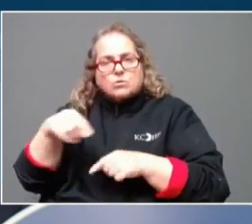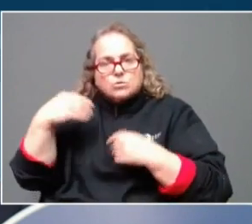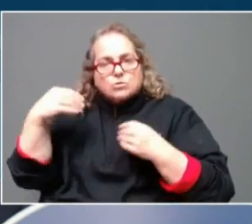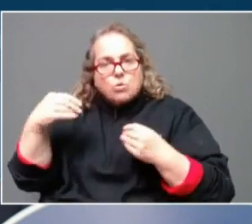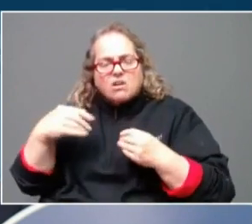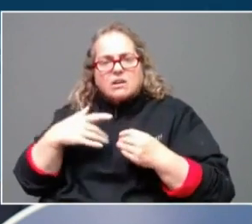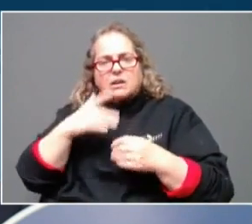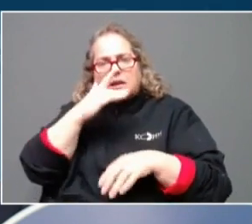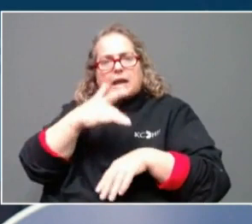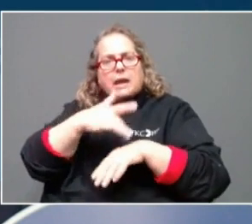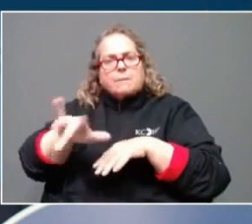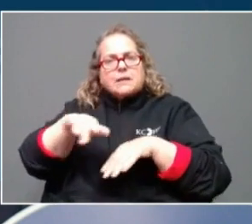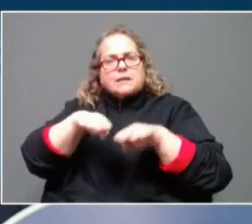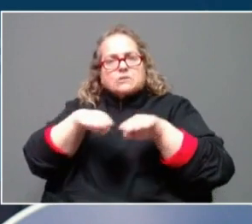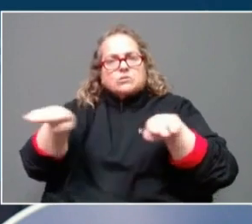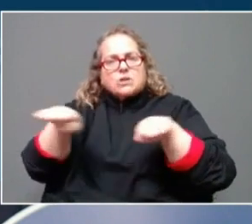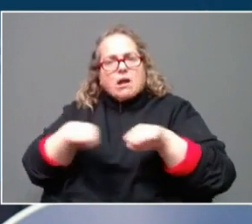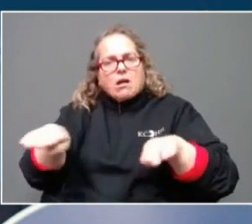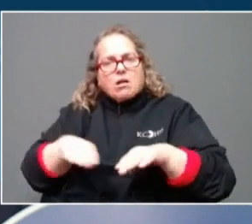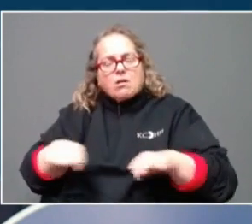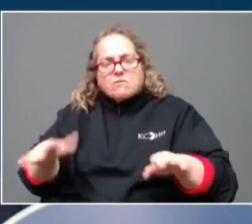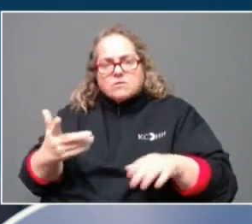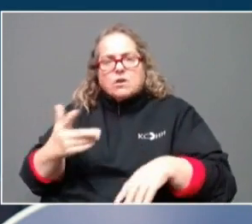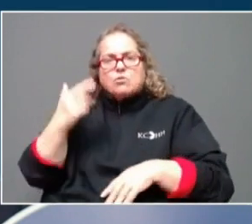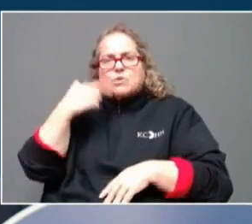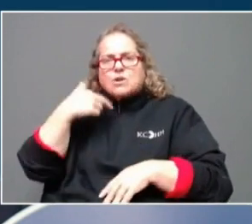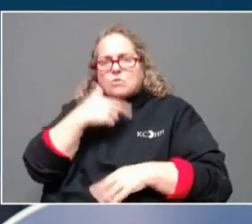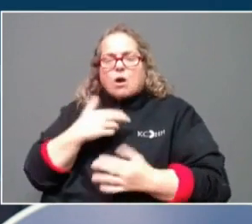restaurant and you've had to wait longer than usual or found that their